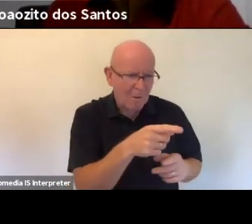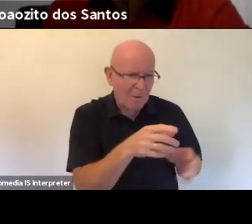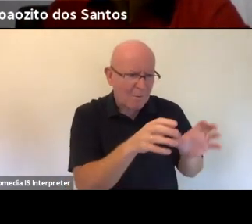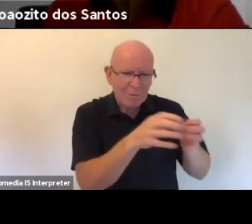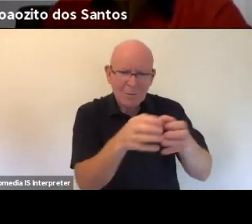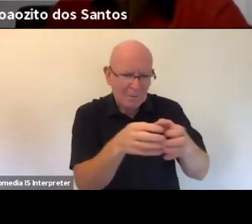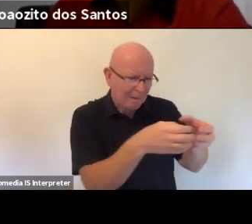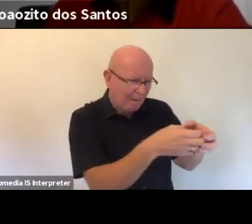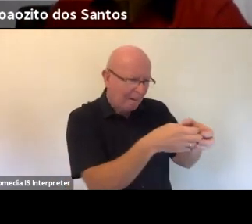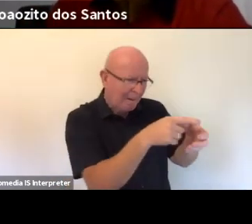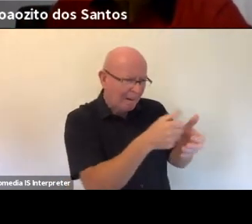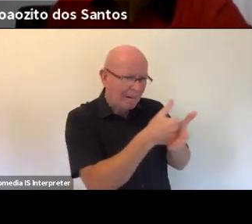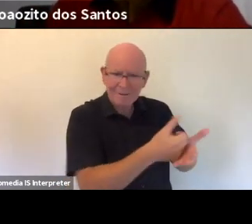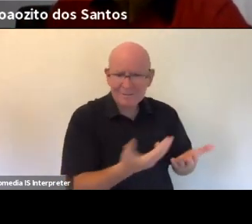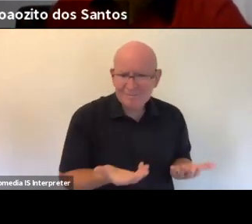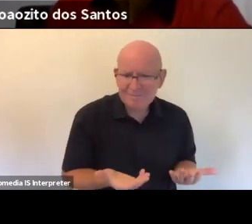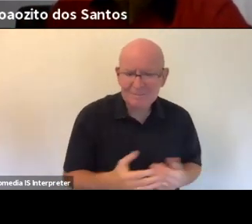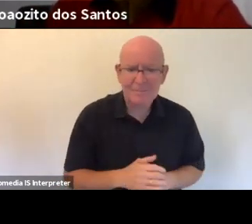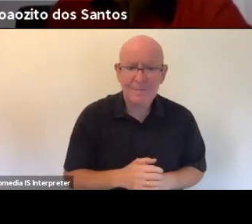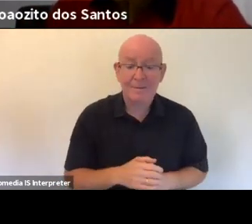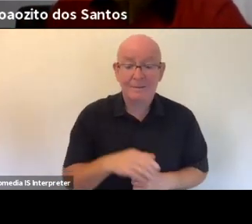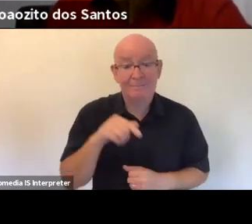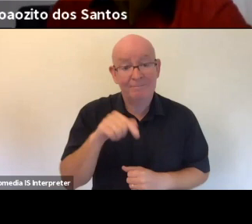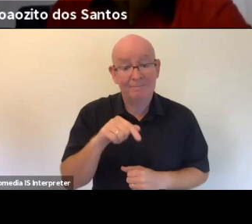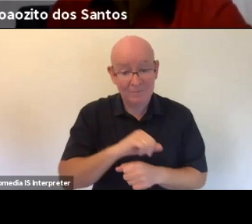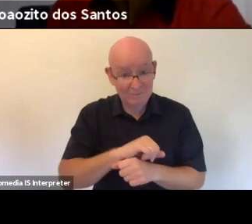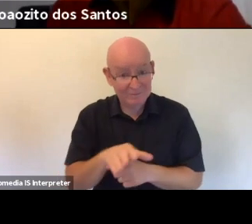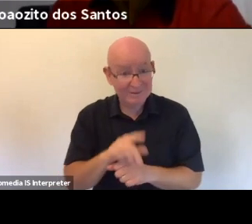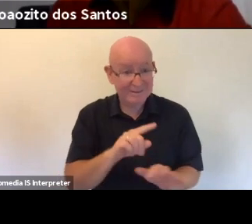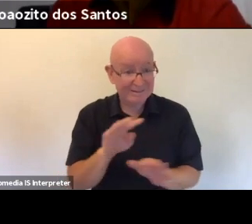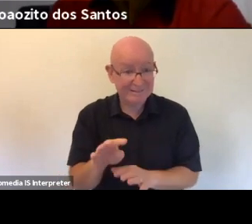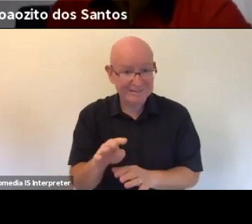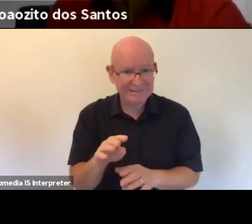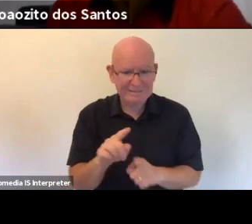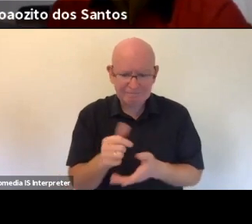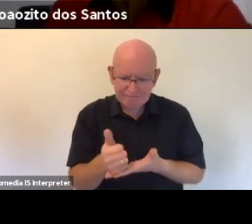that [unintelligible] a small observation